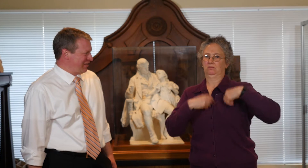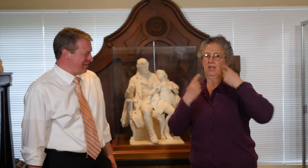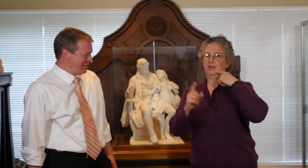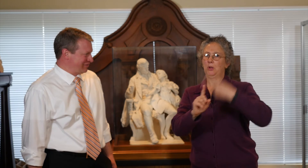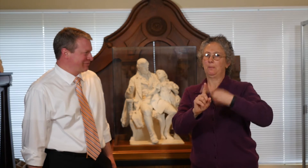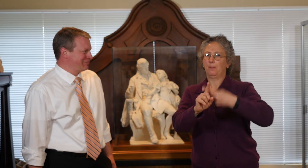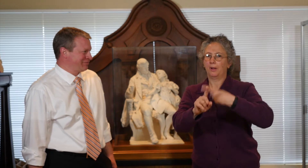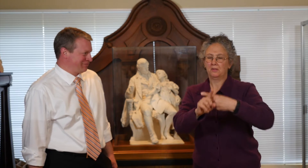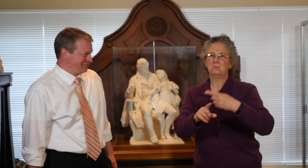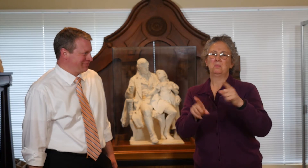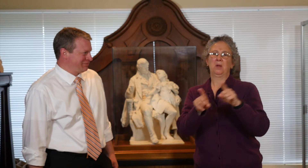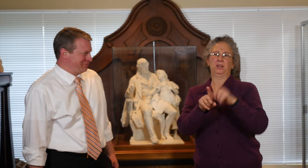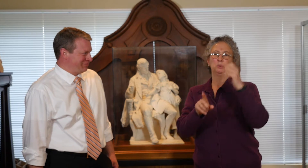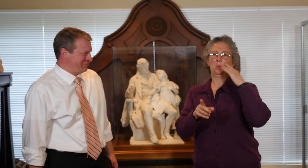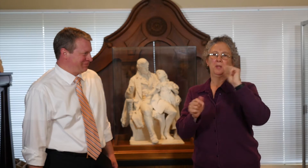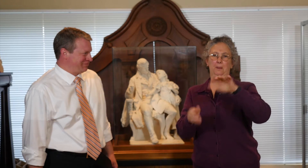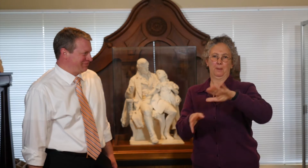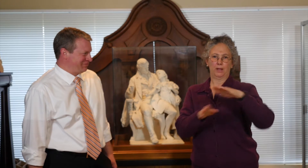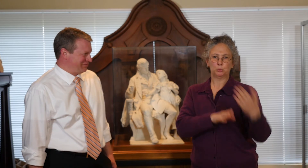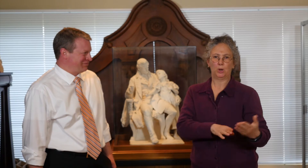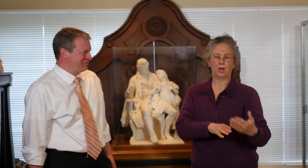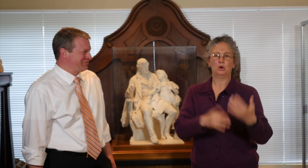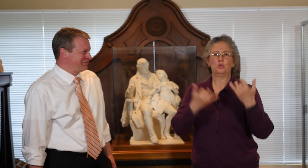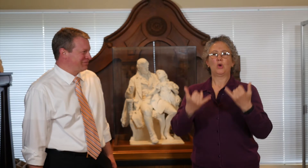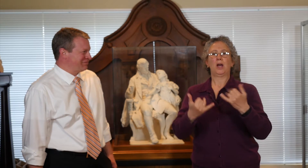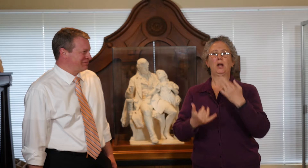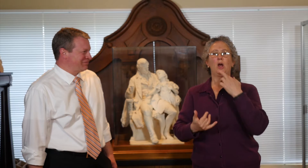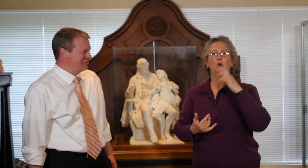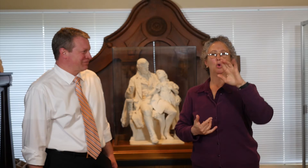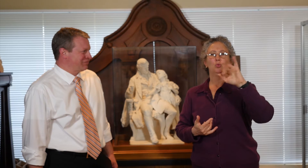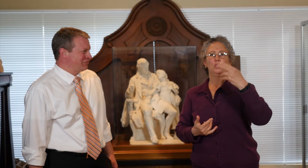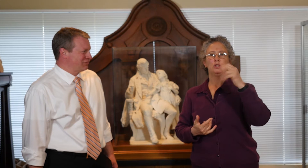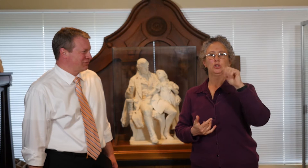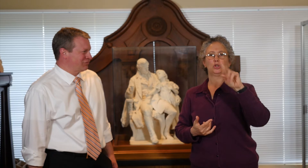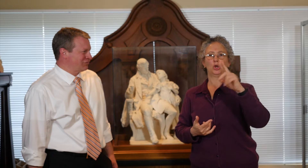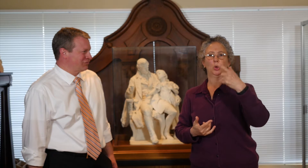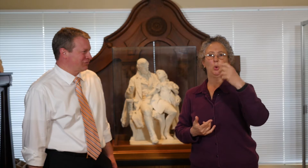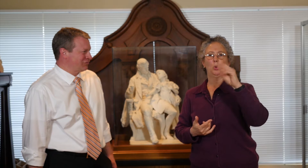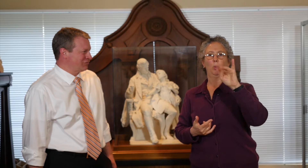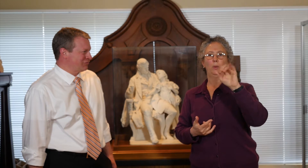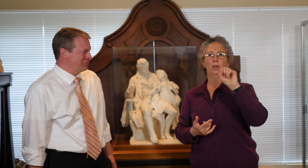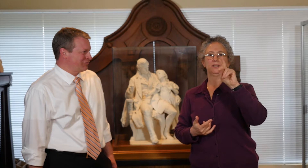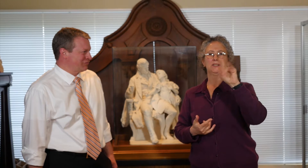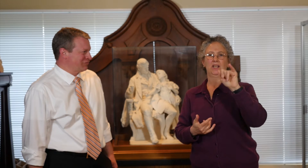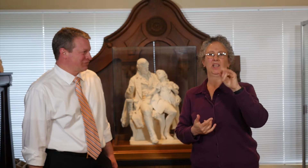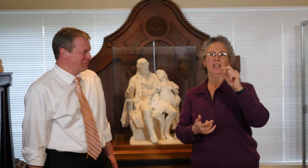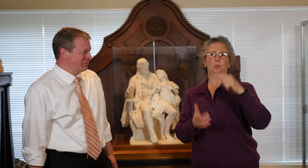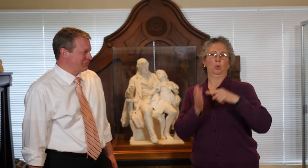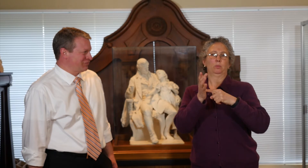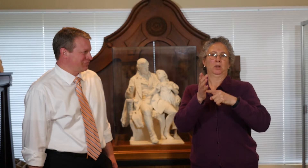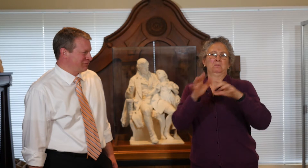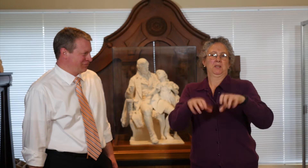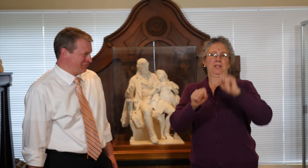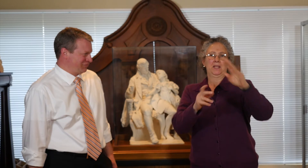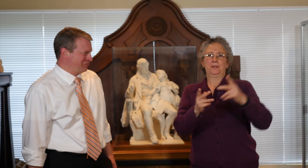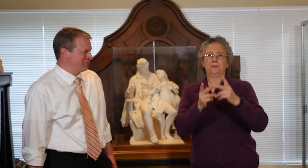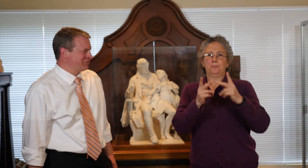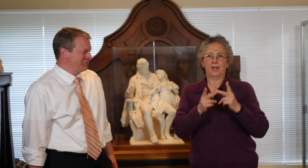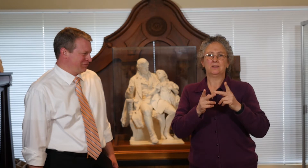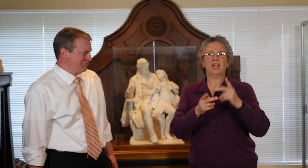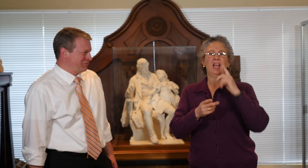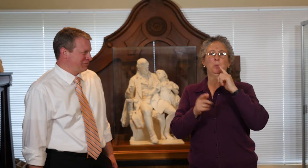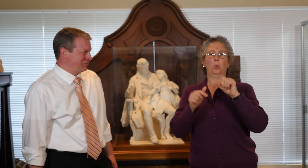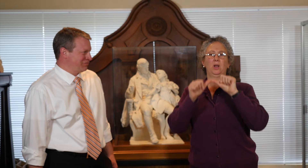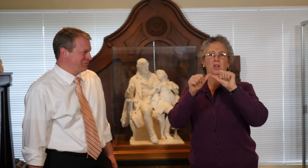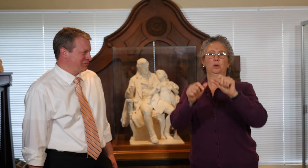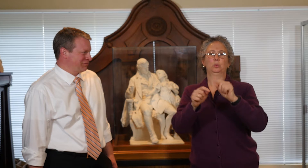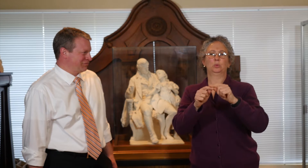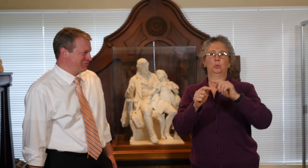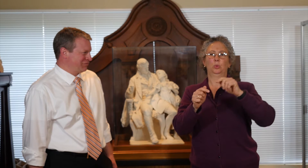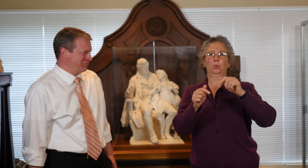He did pass away. Richard Golebiewski will now be the representative on the committee for